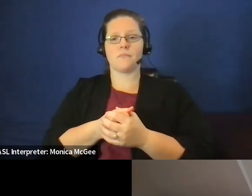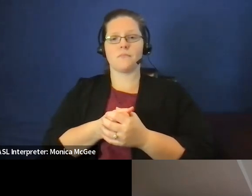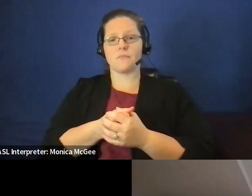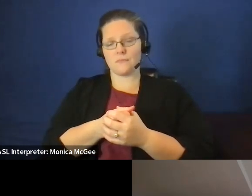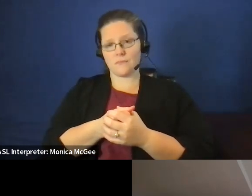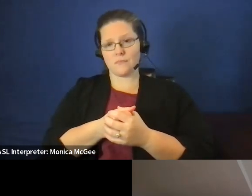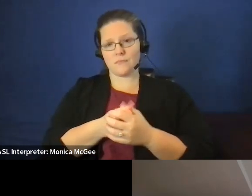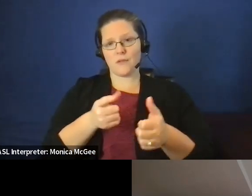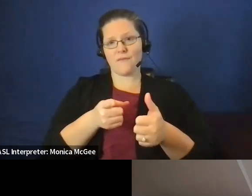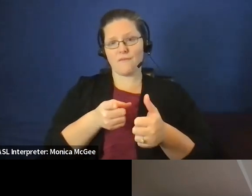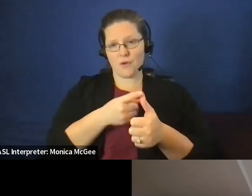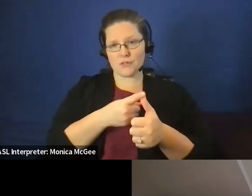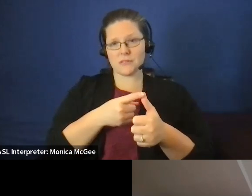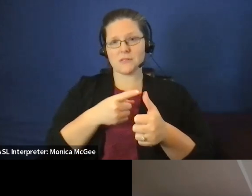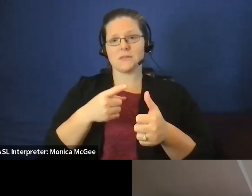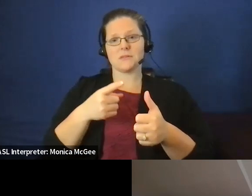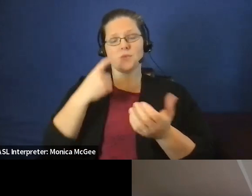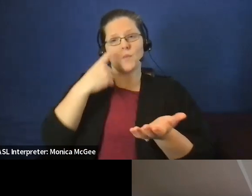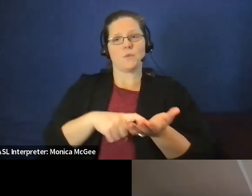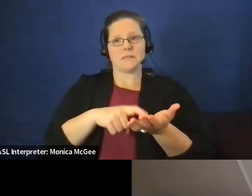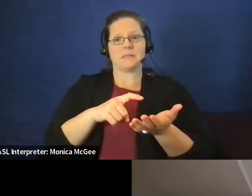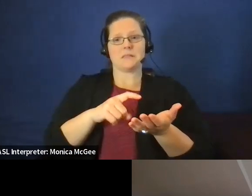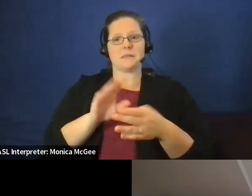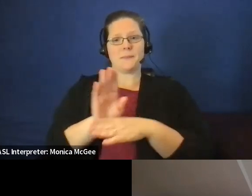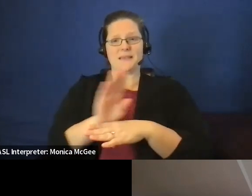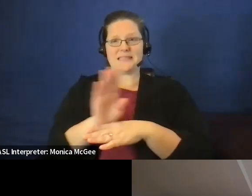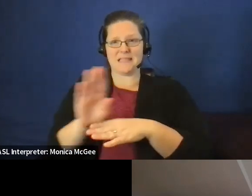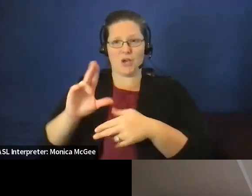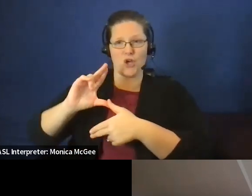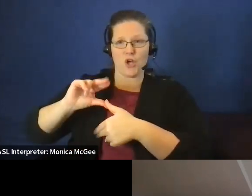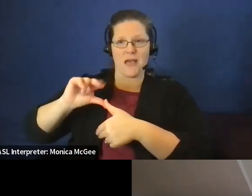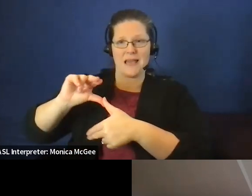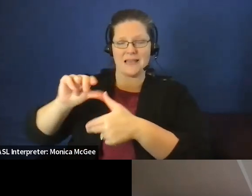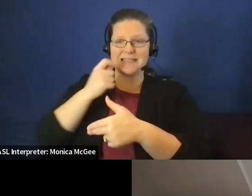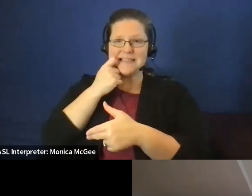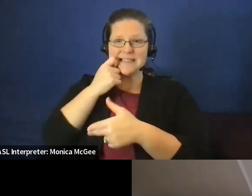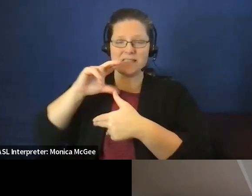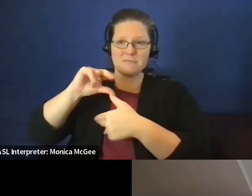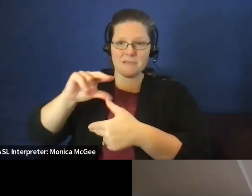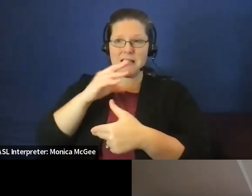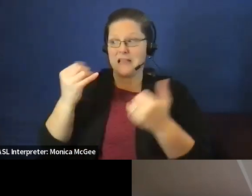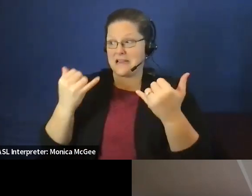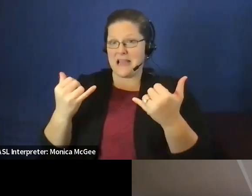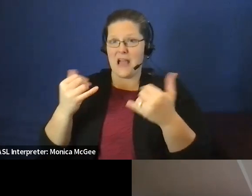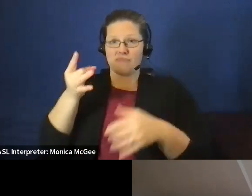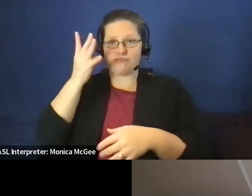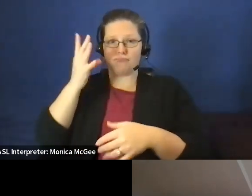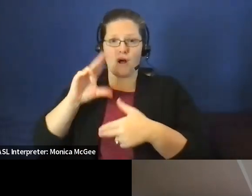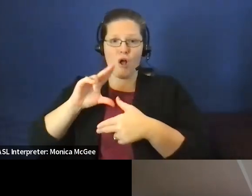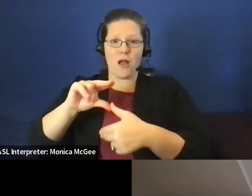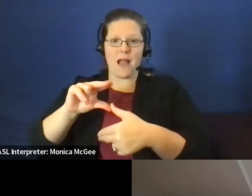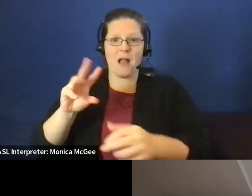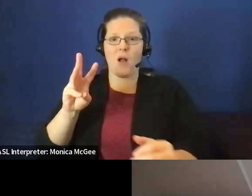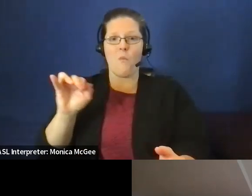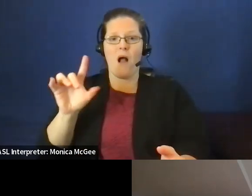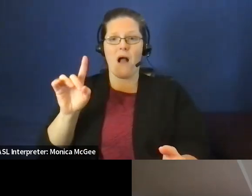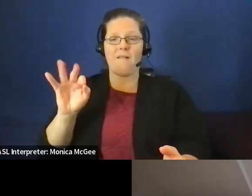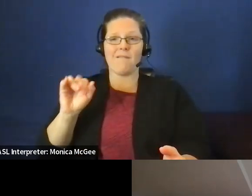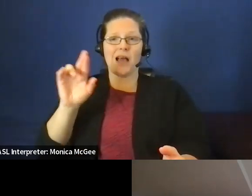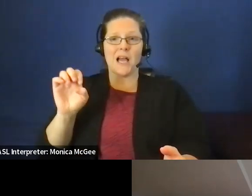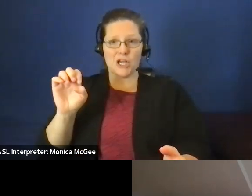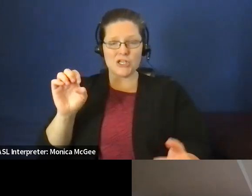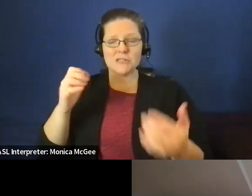innovative and inclusive strategies